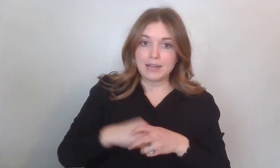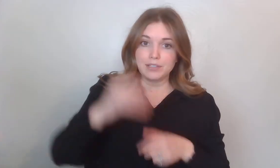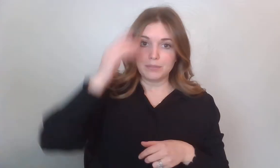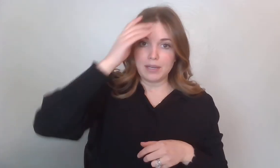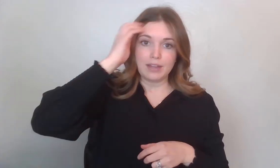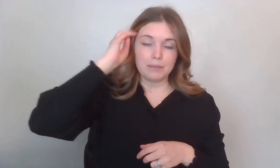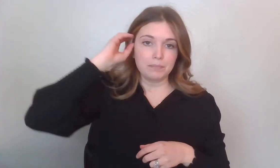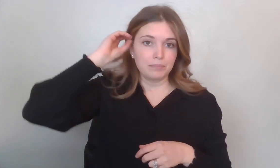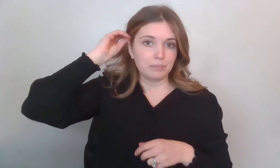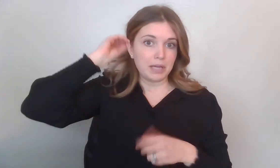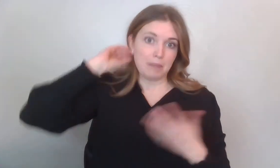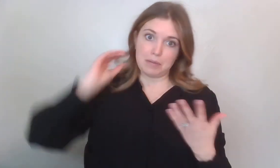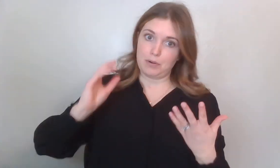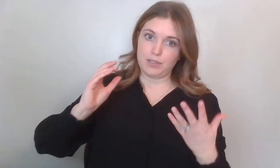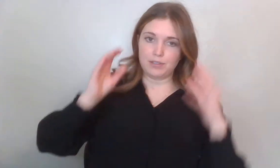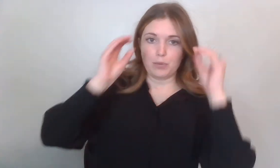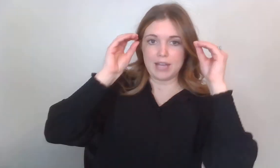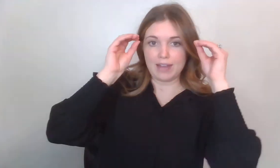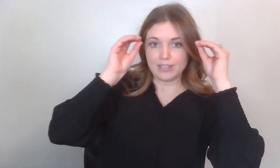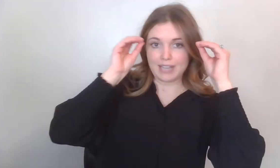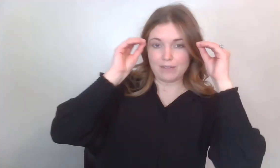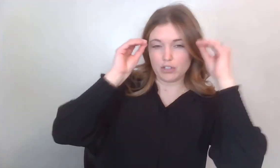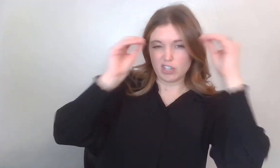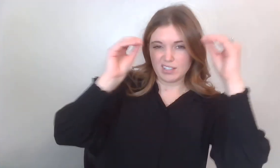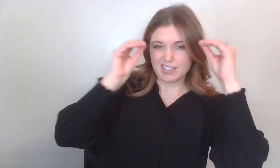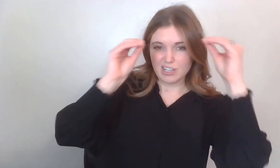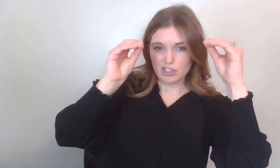signs to make them become a person. So, we have the sign for just TEACH